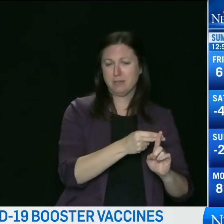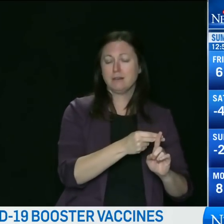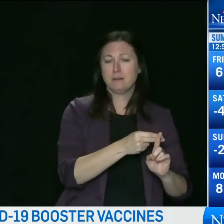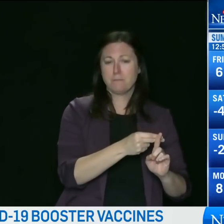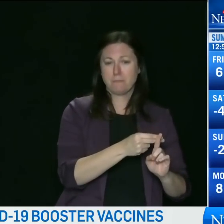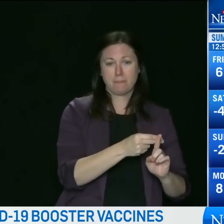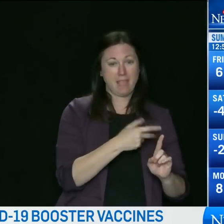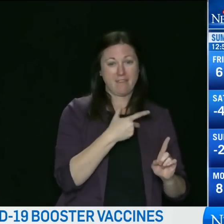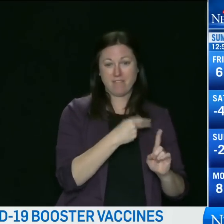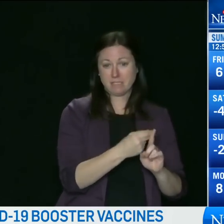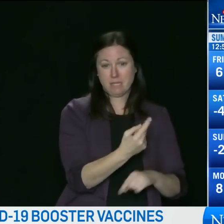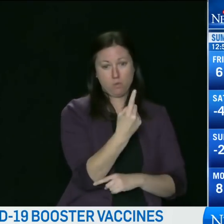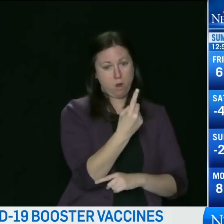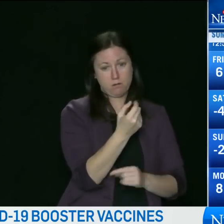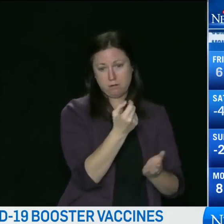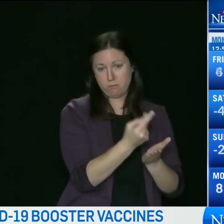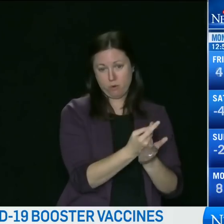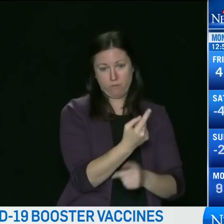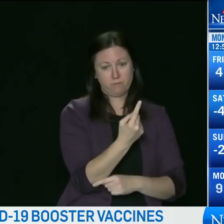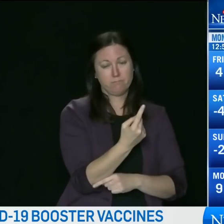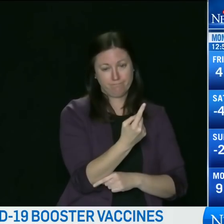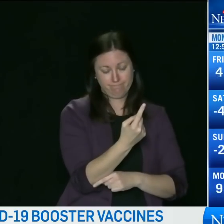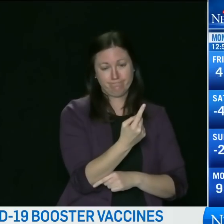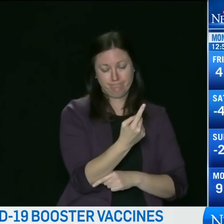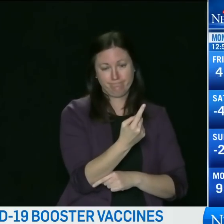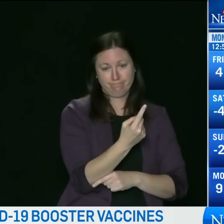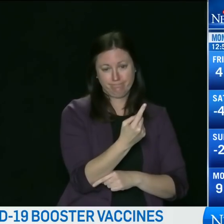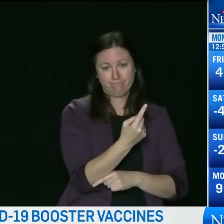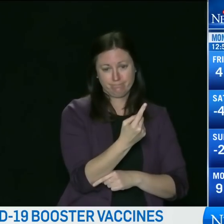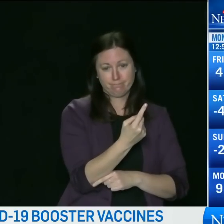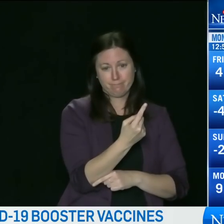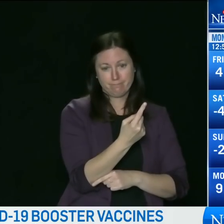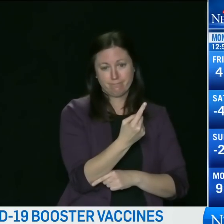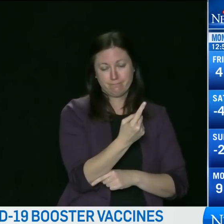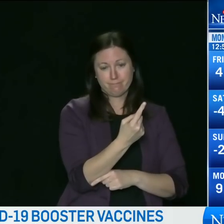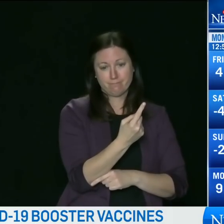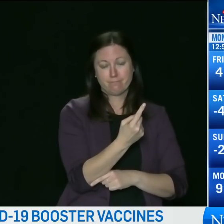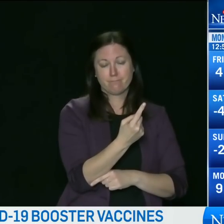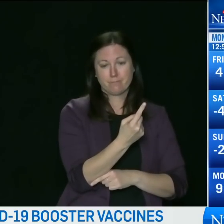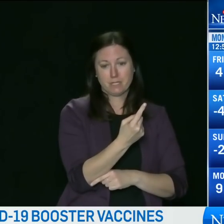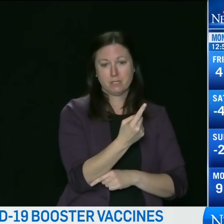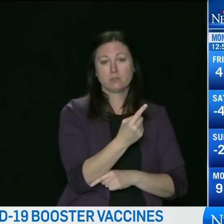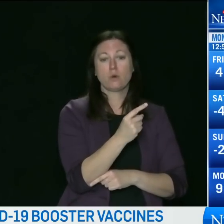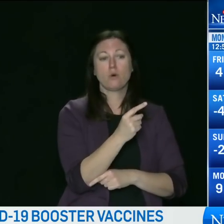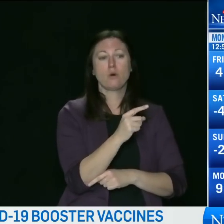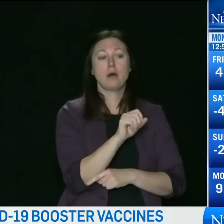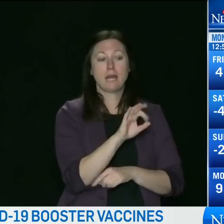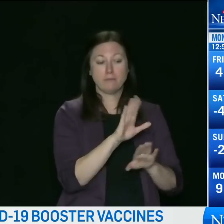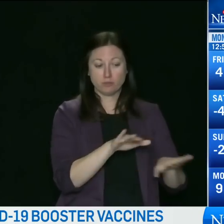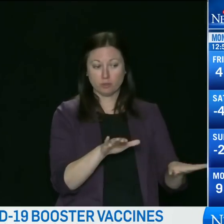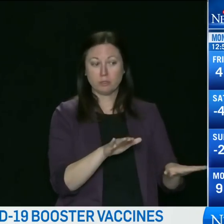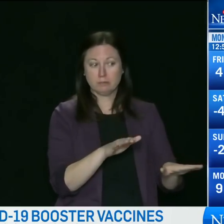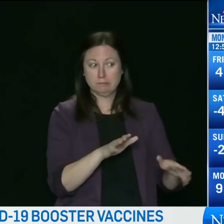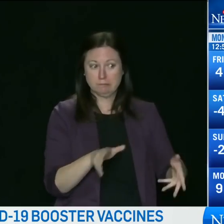ELEVEN-YEAR AGE-GROUP, AND ONE VACCINE IS NOW AUTHORIZED FOR